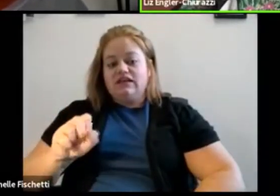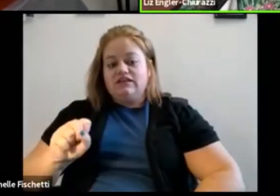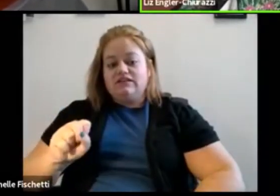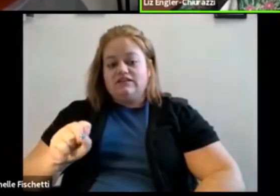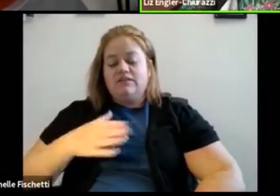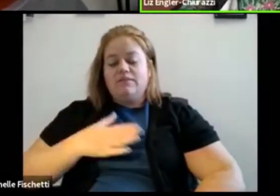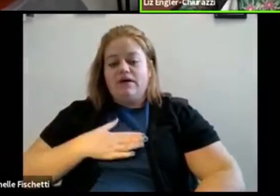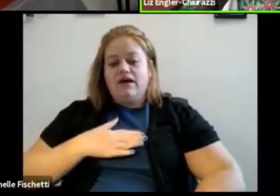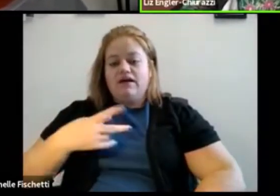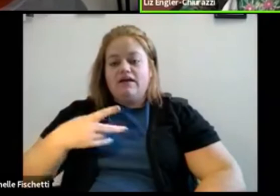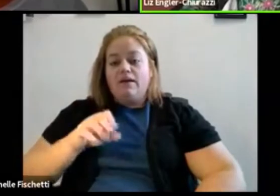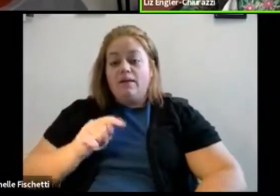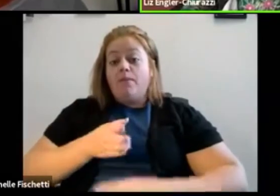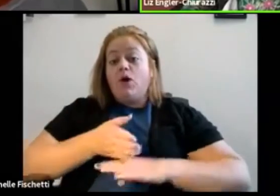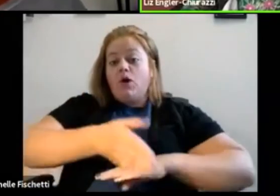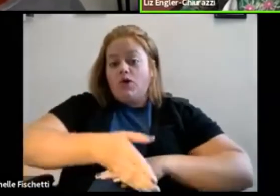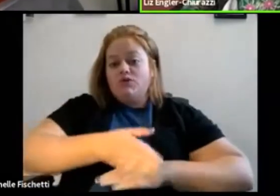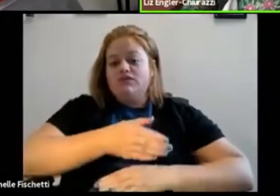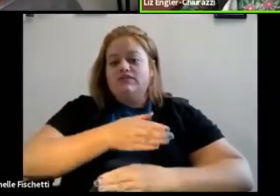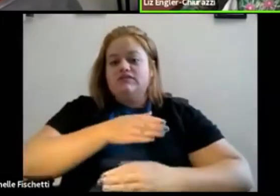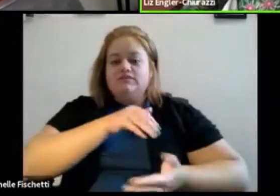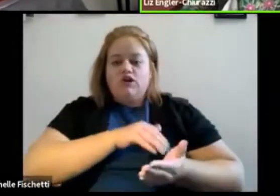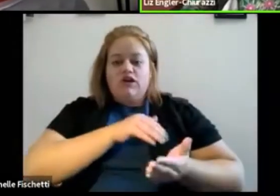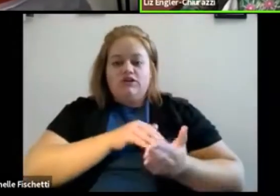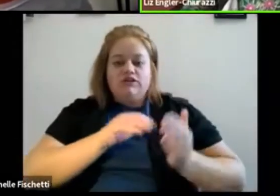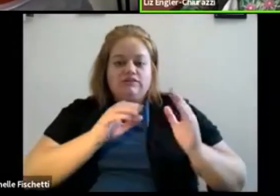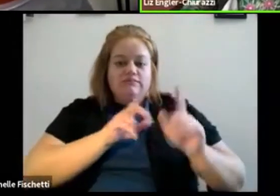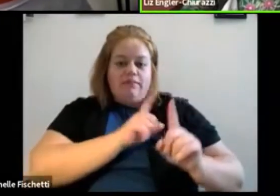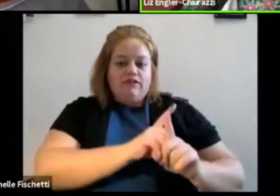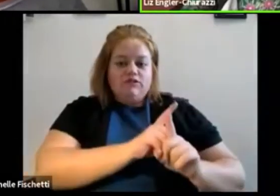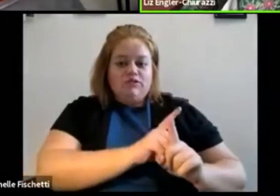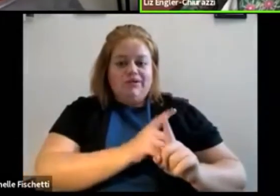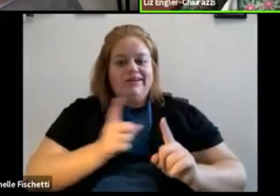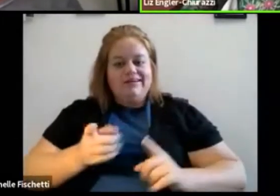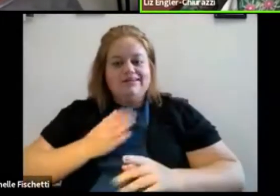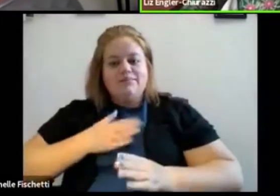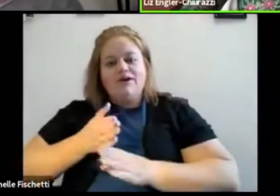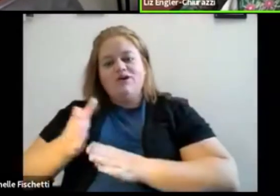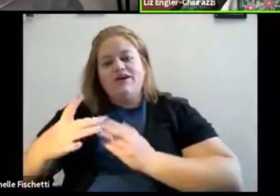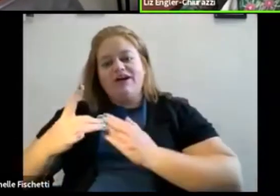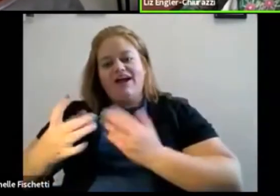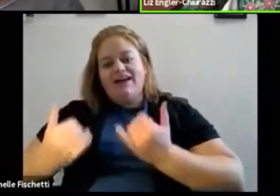mentor and still is a career guide now at West Virginia University and then